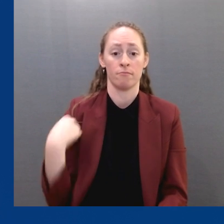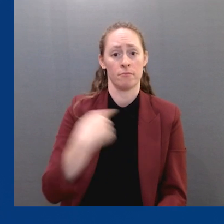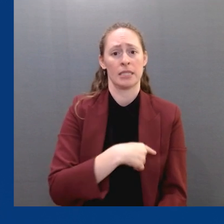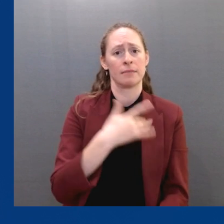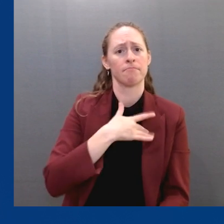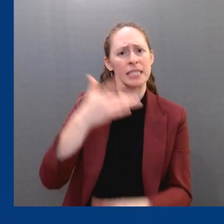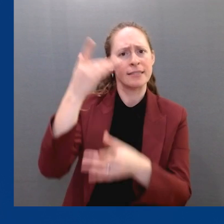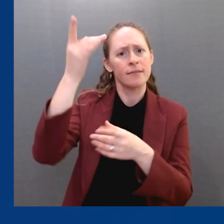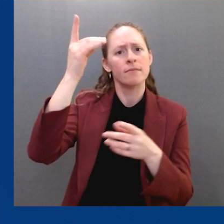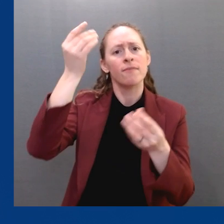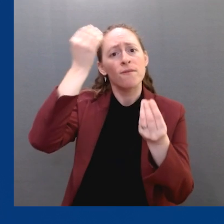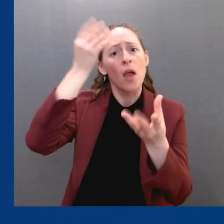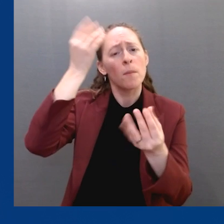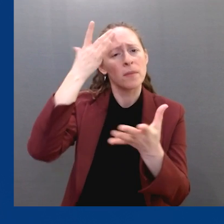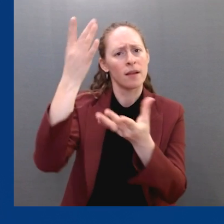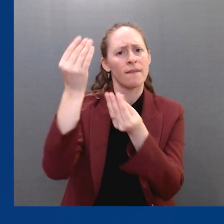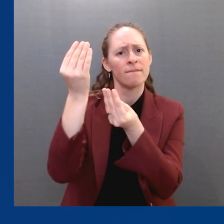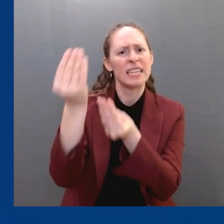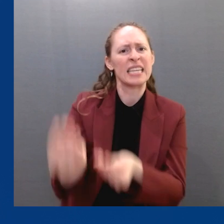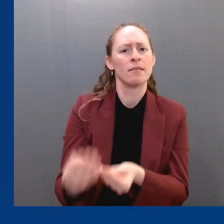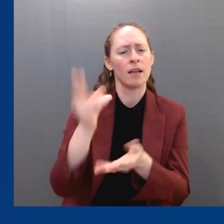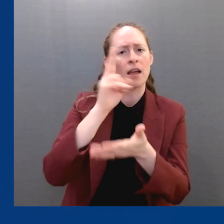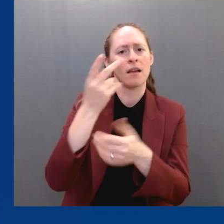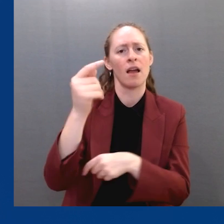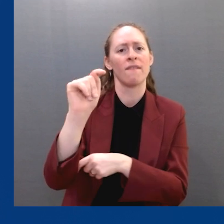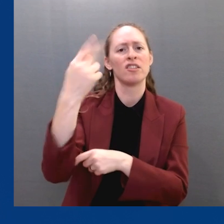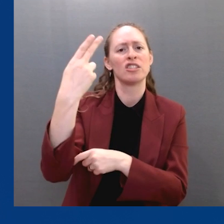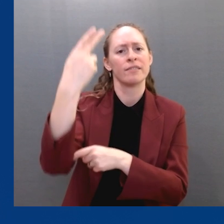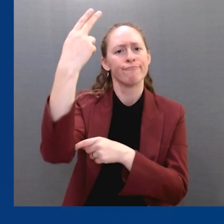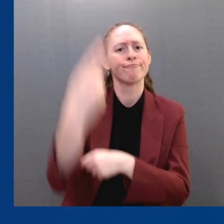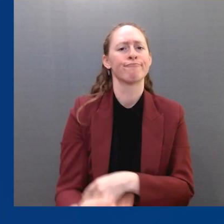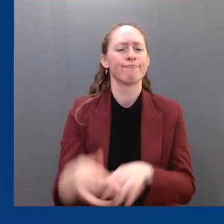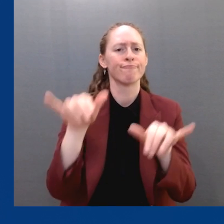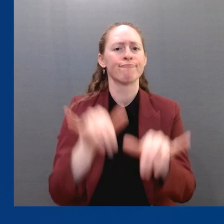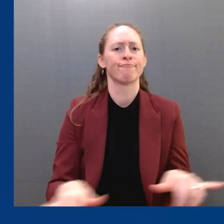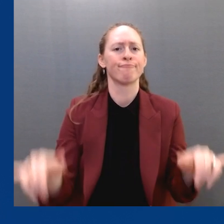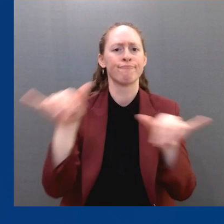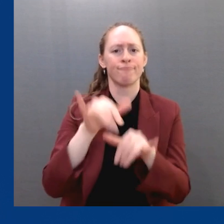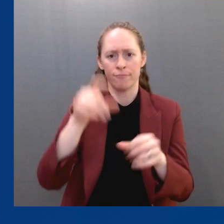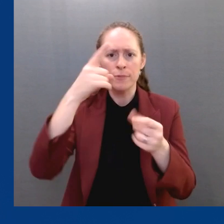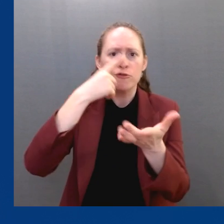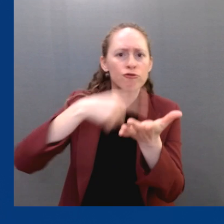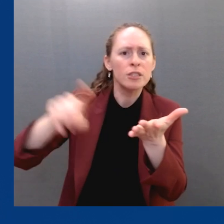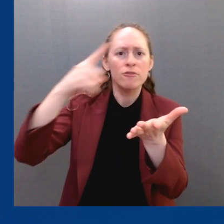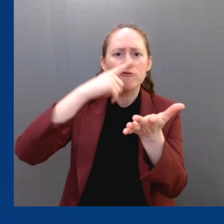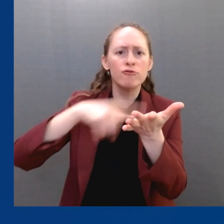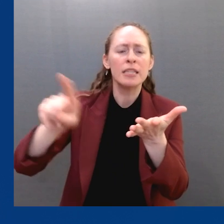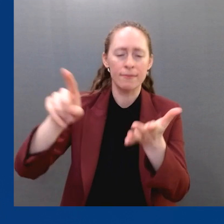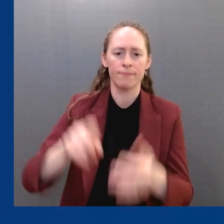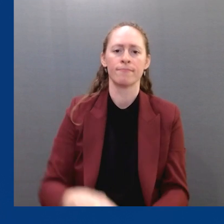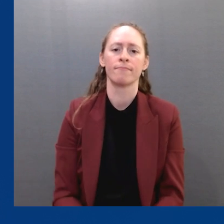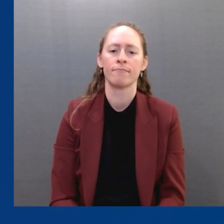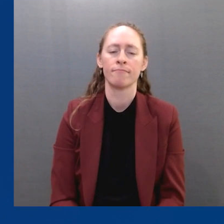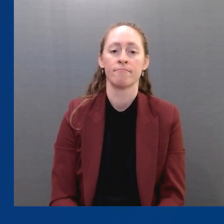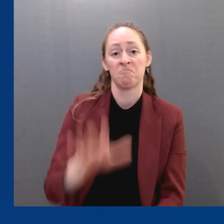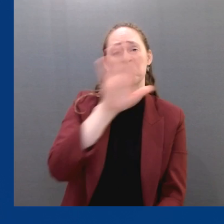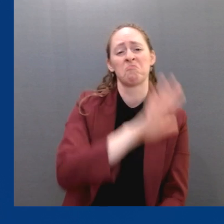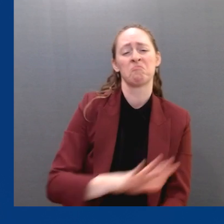Last week, CDC were recorded 32 percent of the U.S. population is living in a high COVID-19 community level